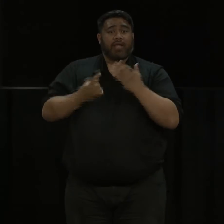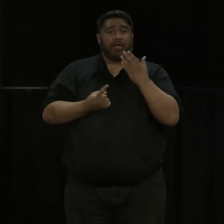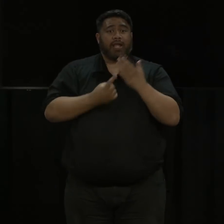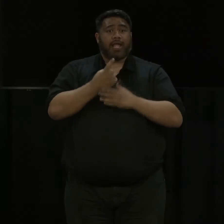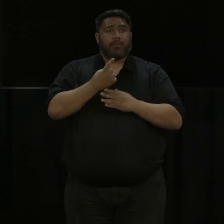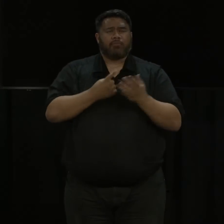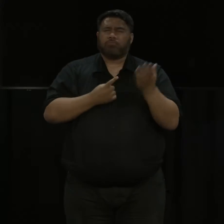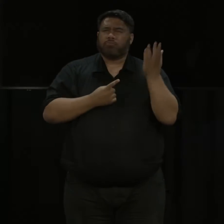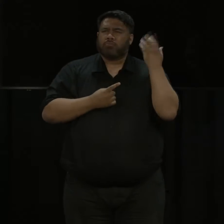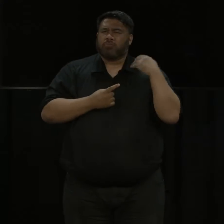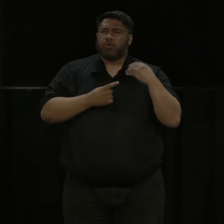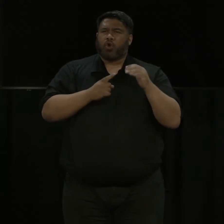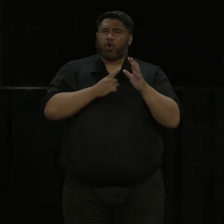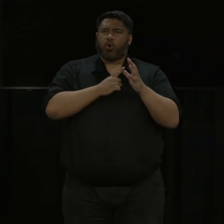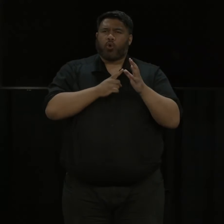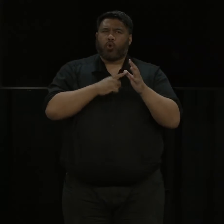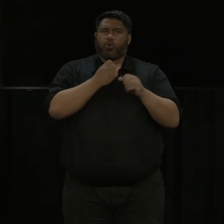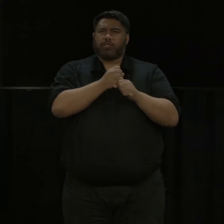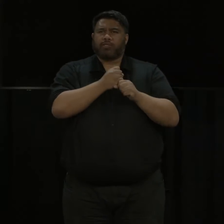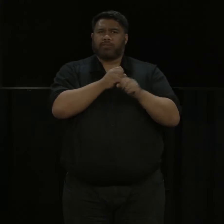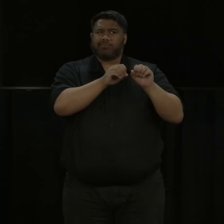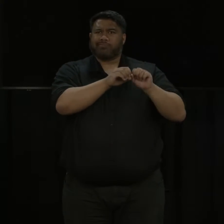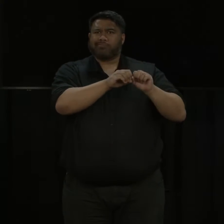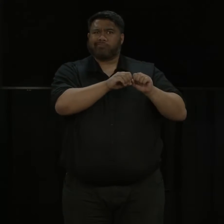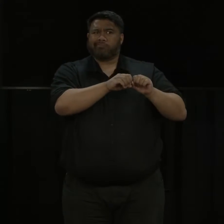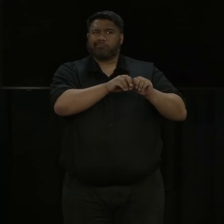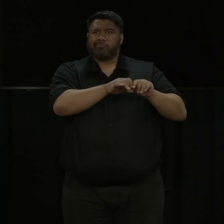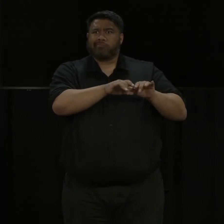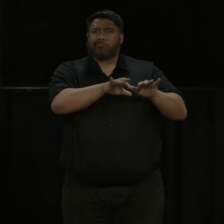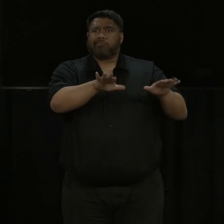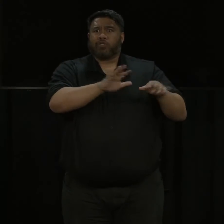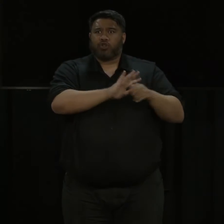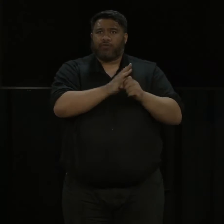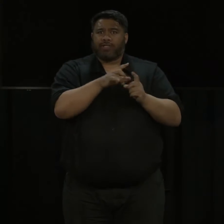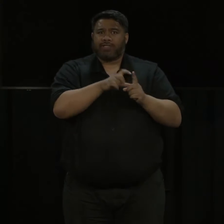Why are you not prepared? I would say we took on boad